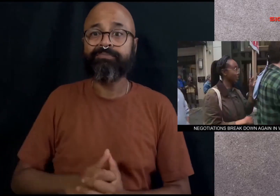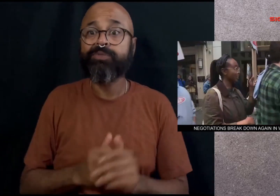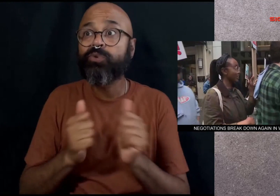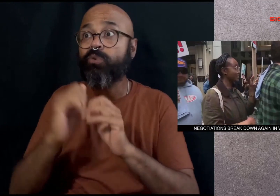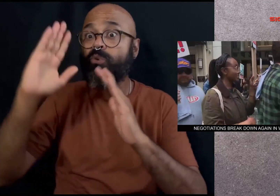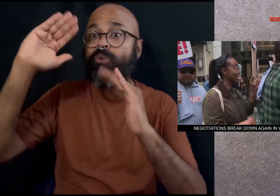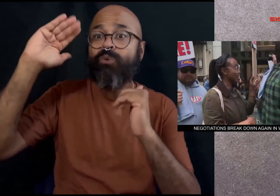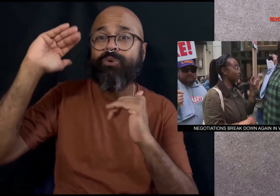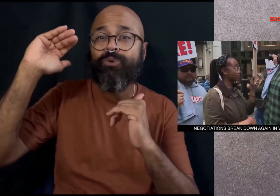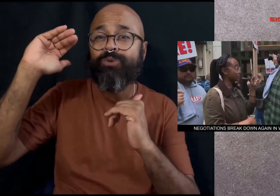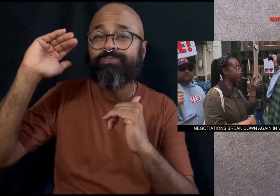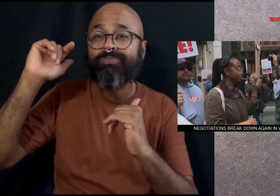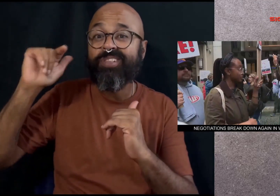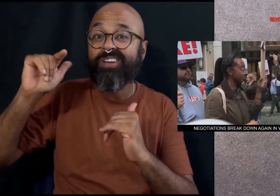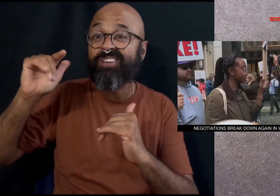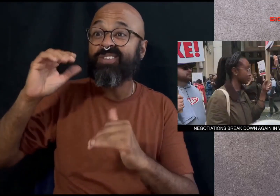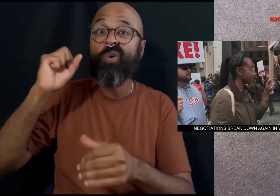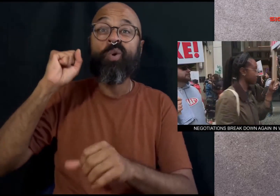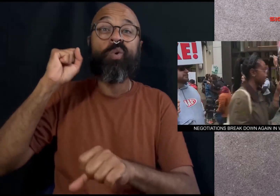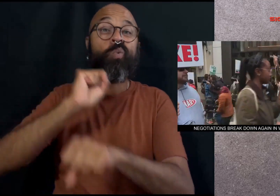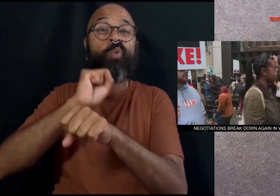with a hope for an end to the work stoppage.